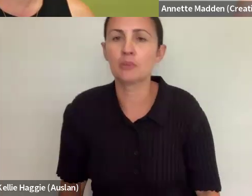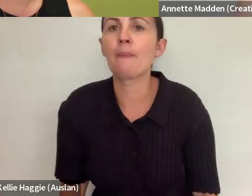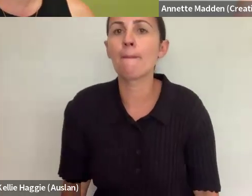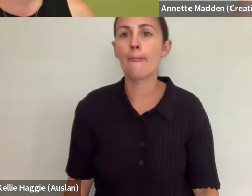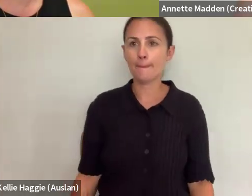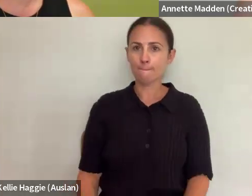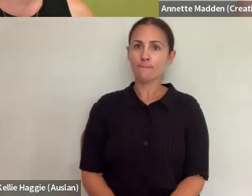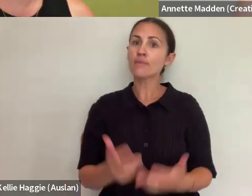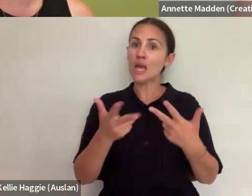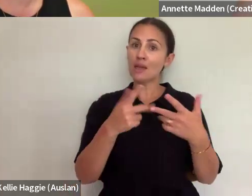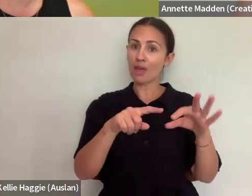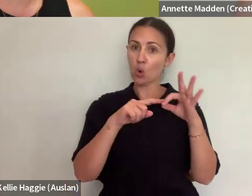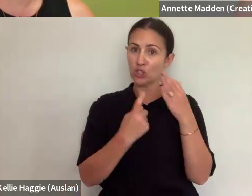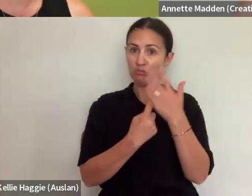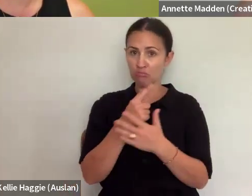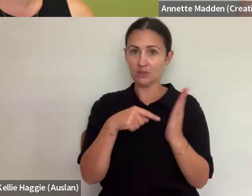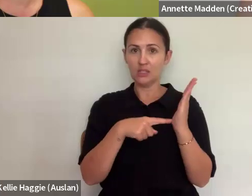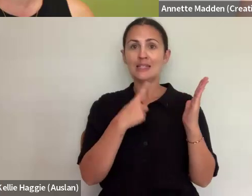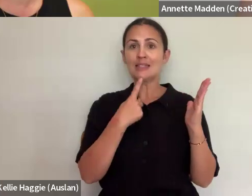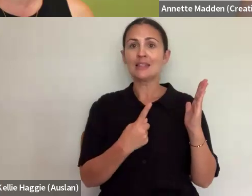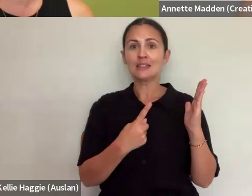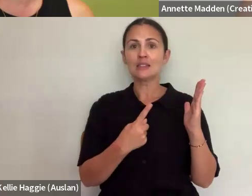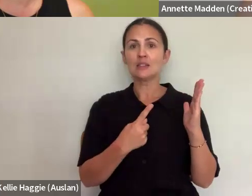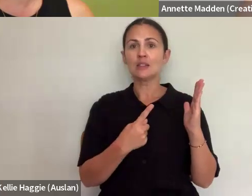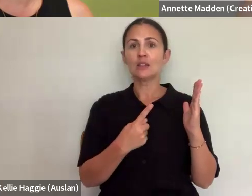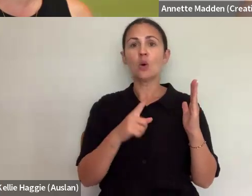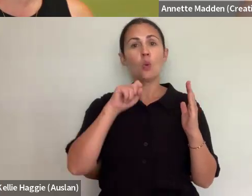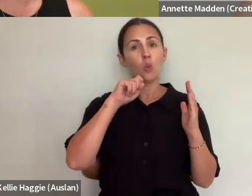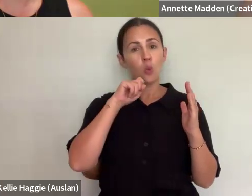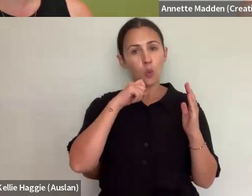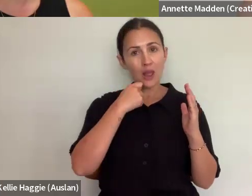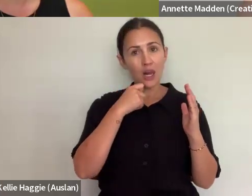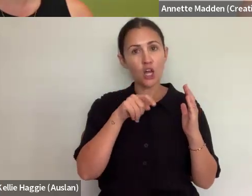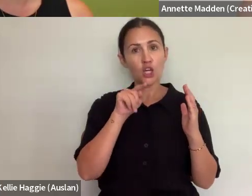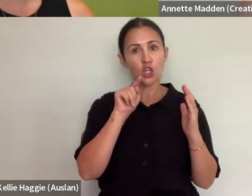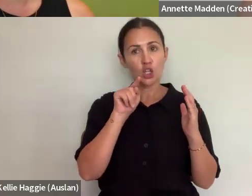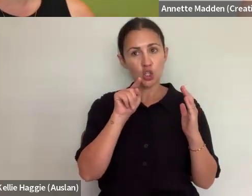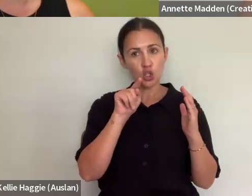? And then what are all of the costs and all of the different things that